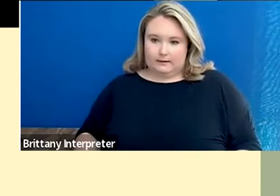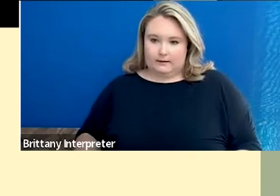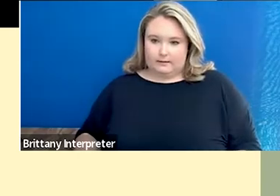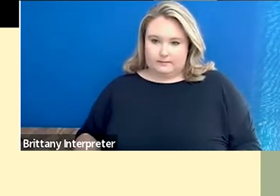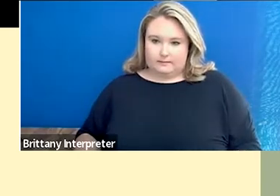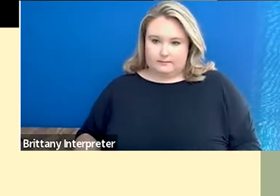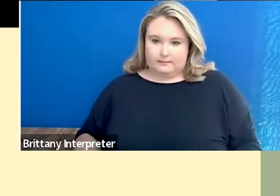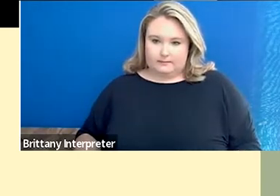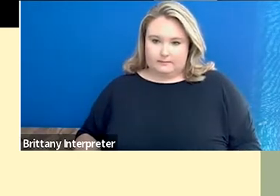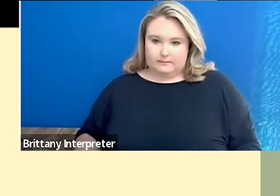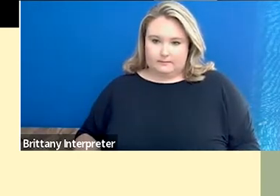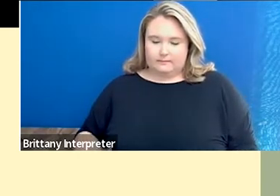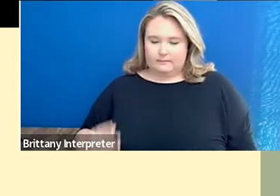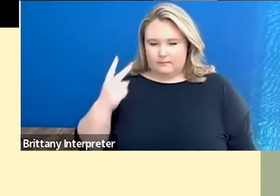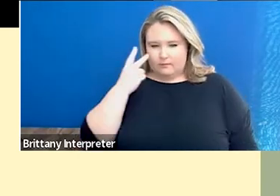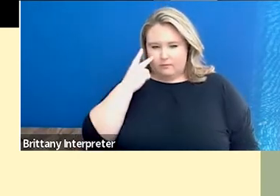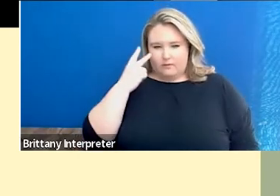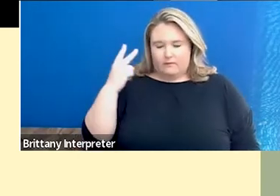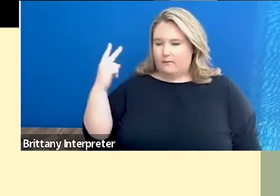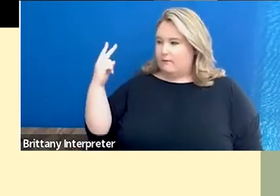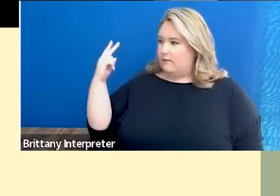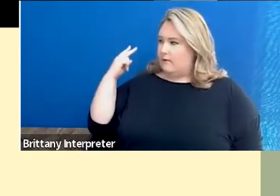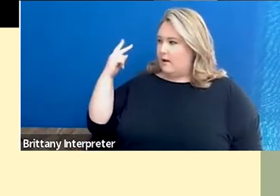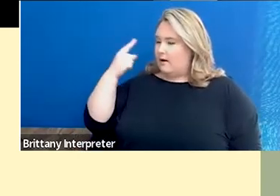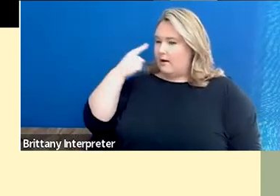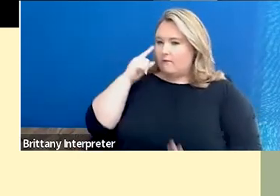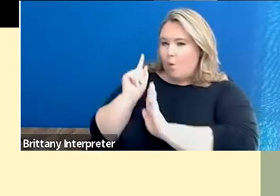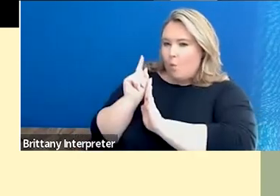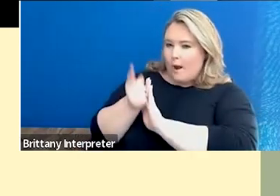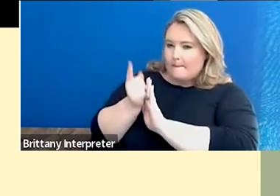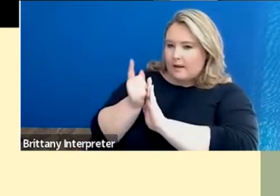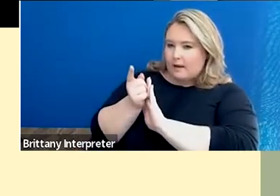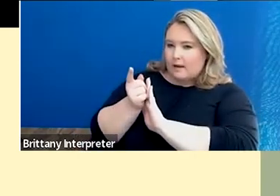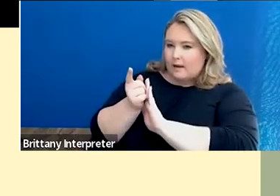and reflect for one minute and observe what has come up for you.